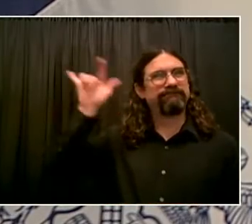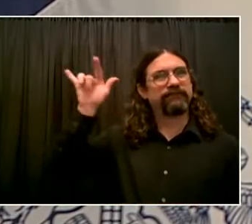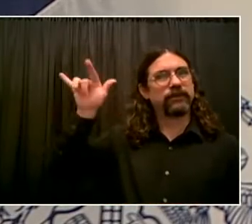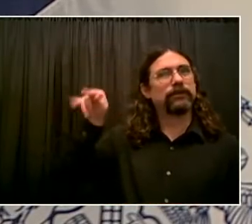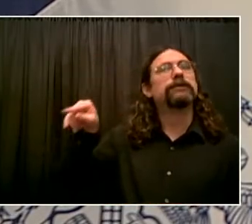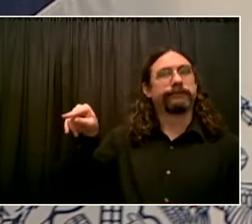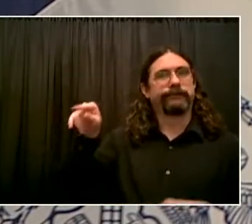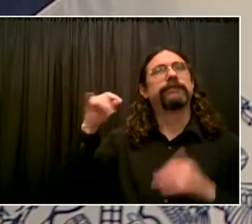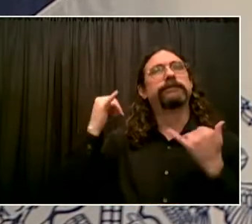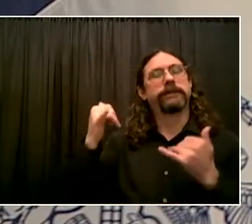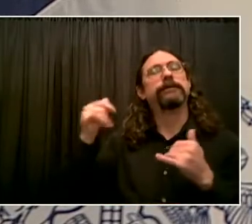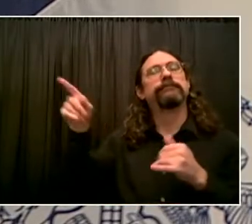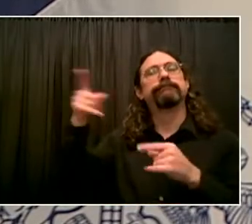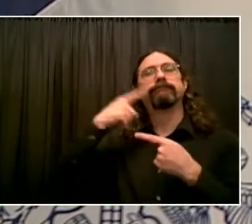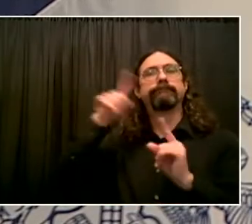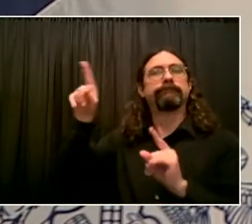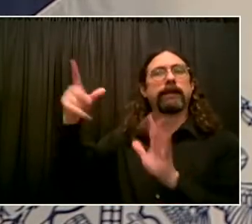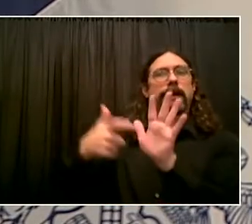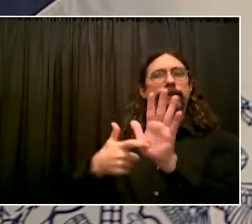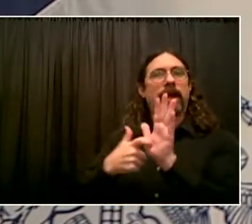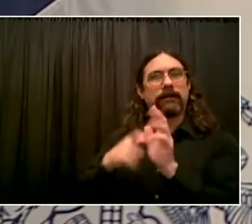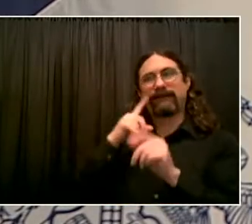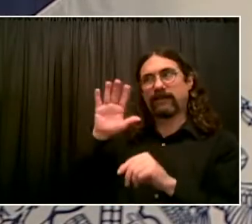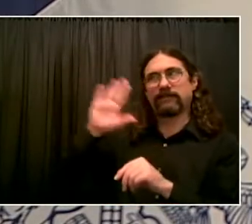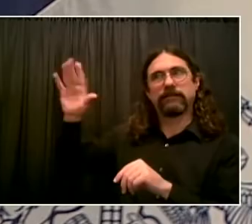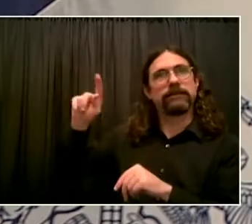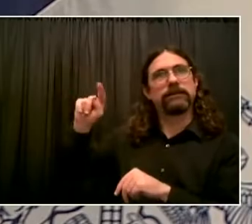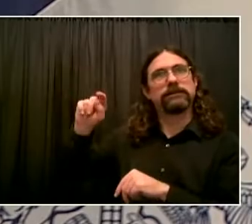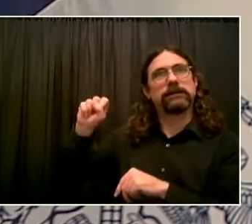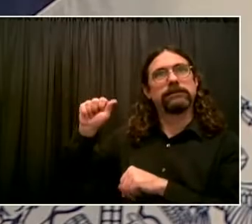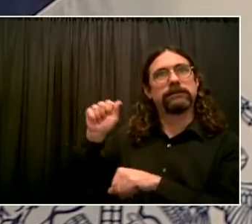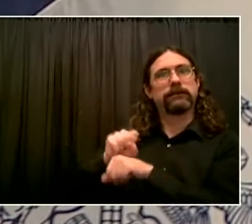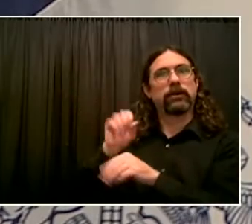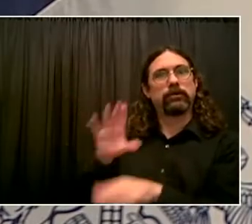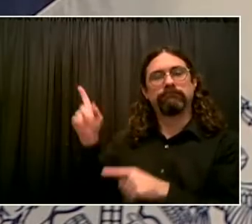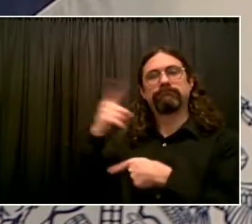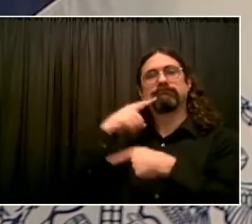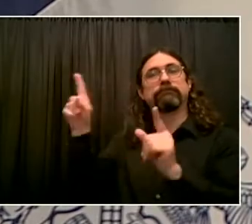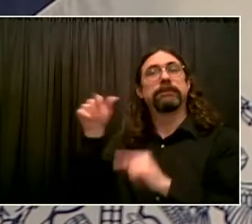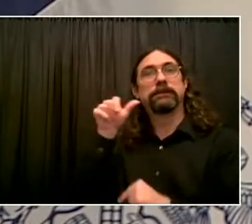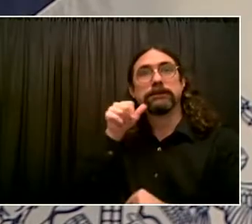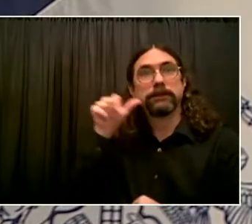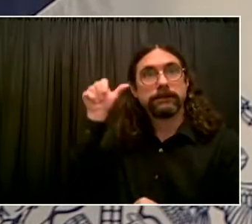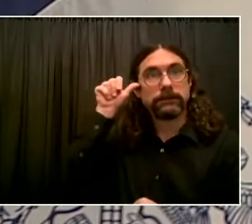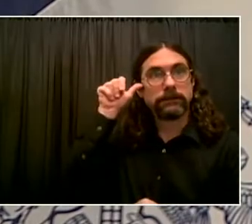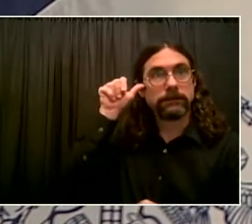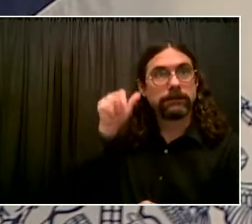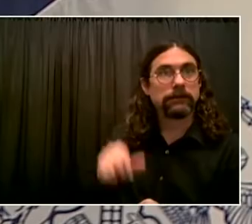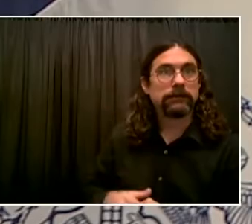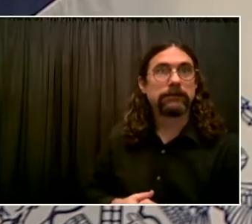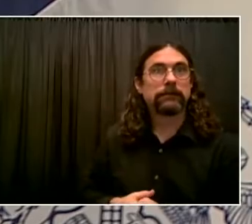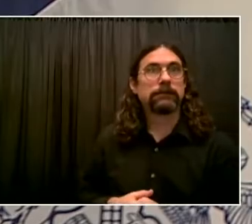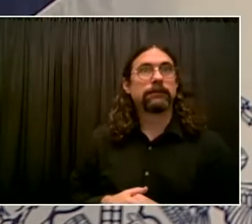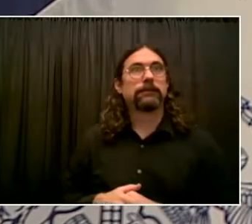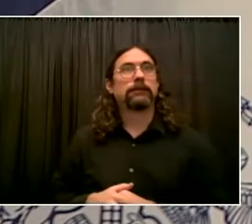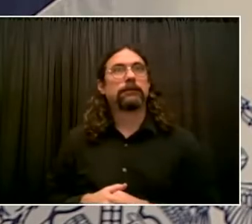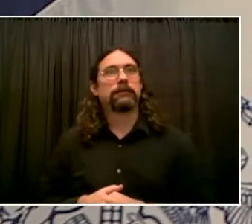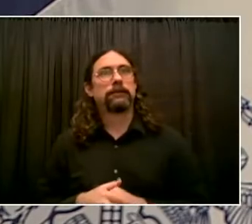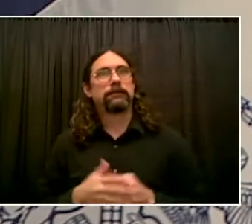PUT IN PLACE A MAN DAY FOR THEIR EMPLEOYE S. GOOD FOR KEEPING THE EMPLOYEES